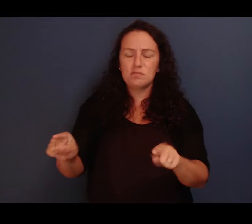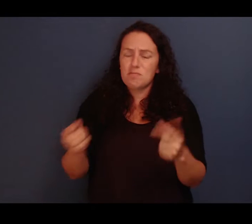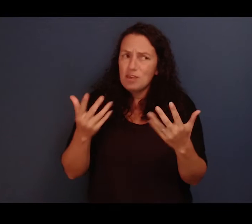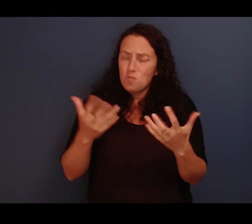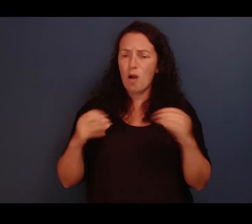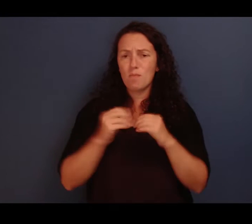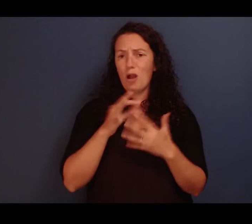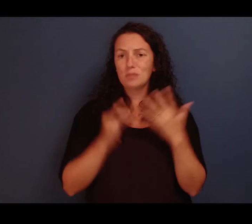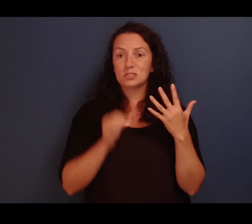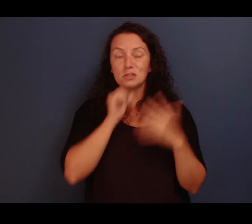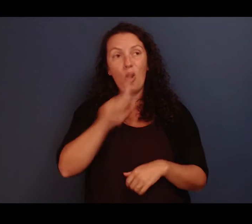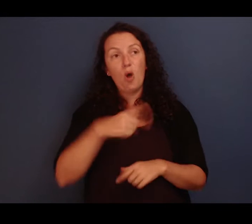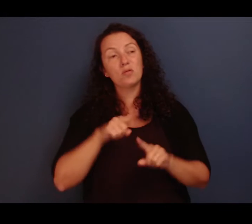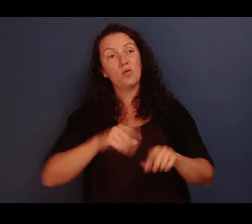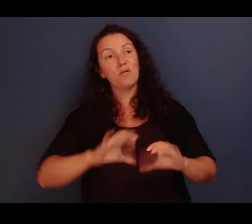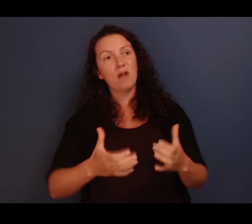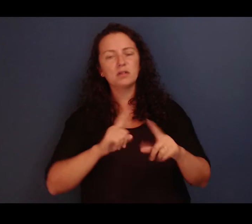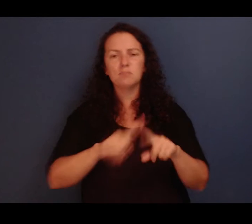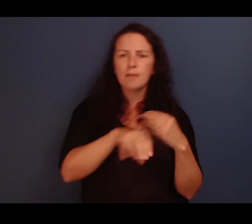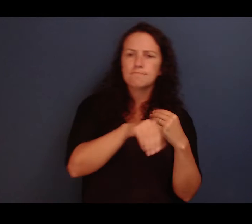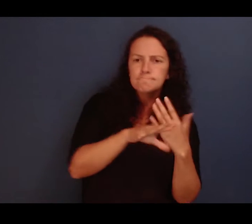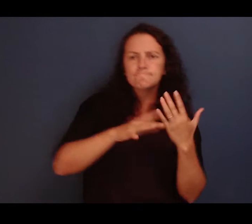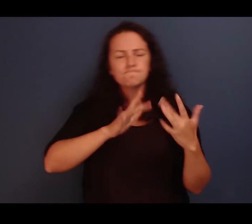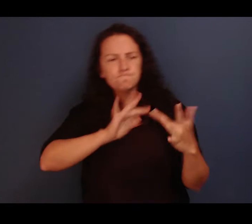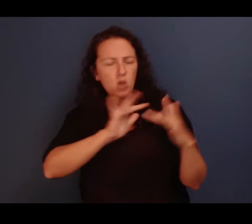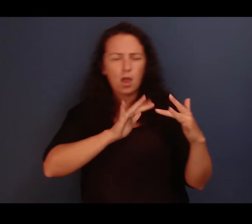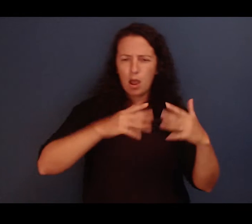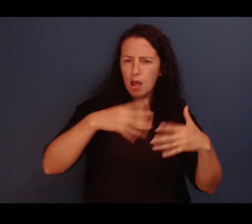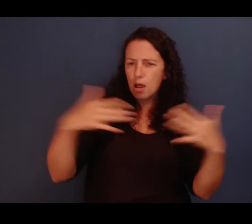and varied options for learning. For many different reasons, our post pandemic future